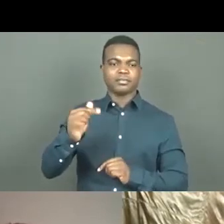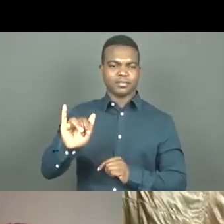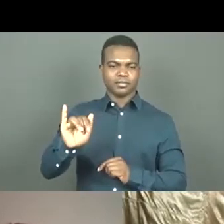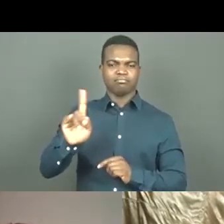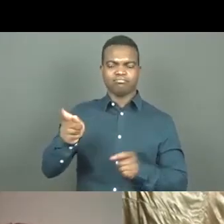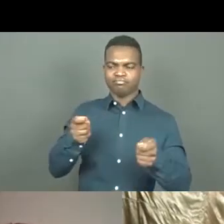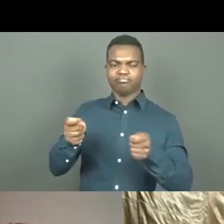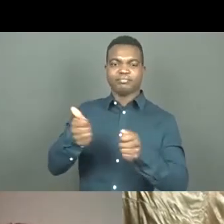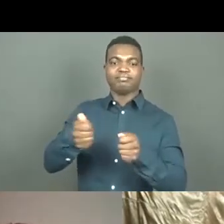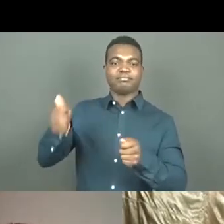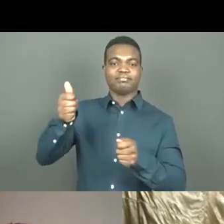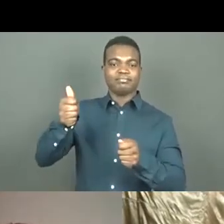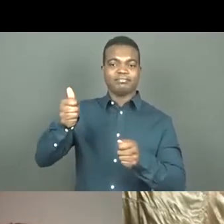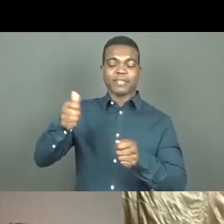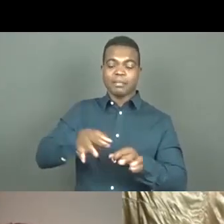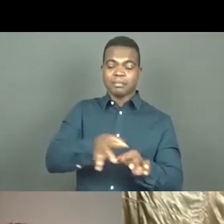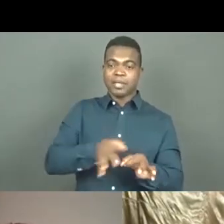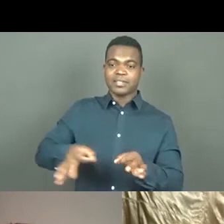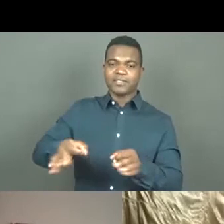Laisa Vereti: Good evening, Mary. Mary Keogh: We also have with us my